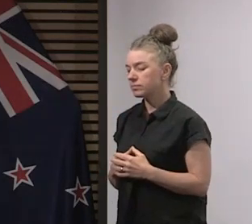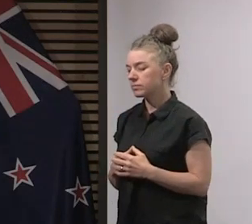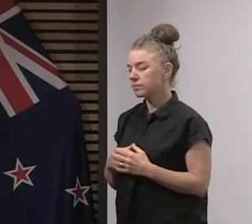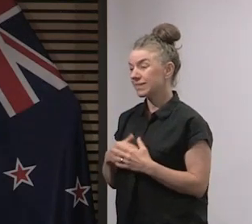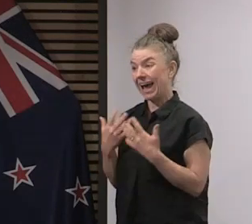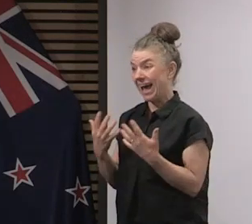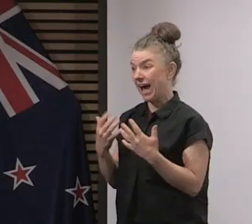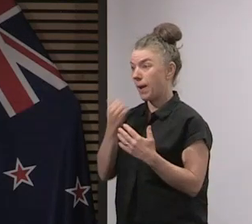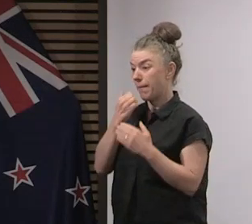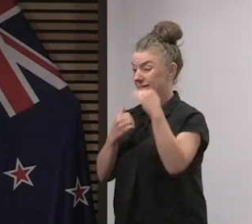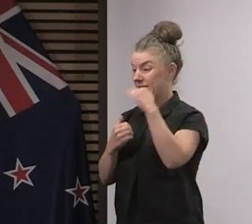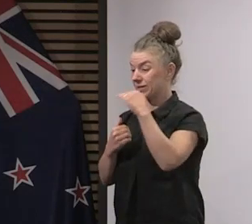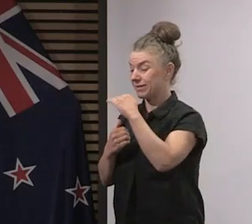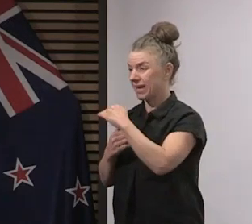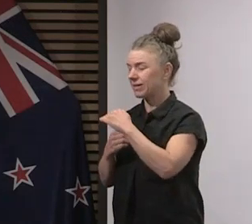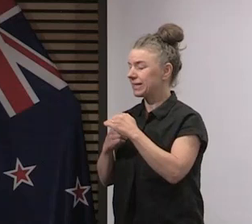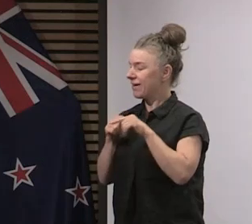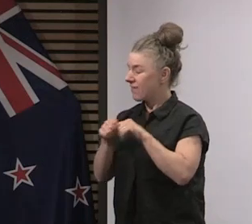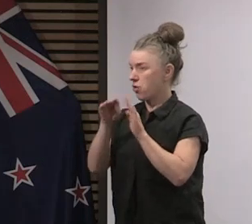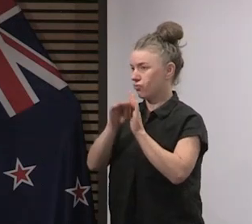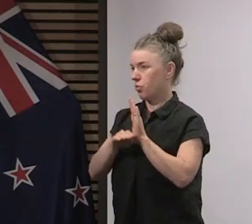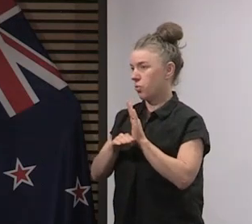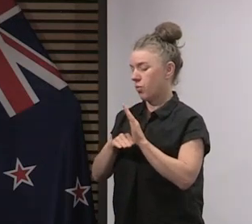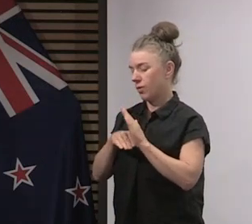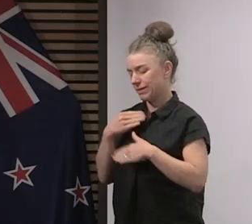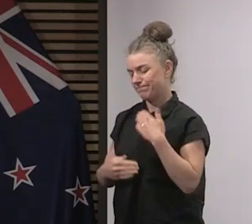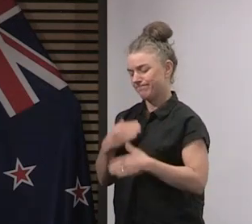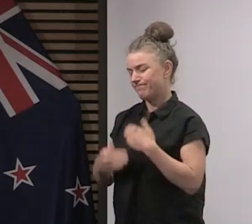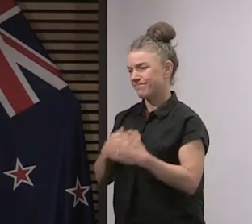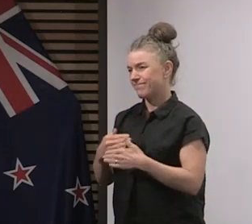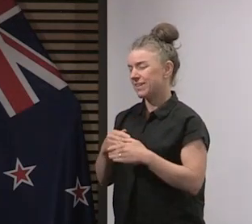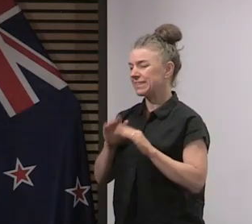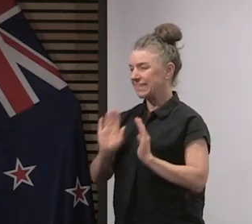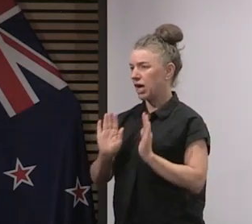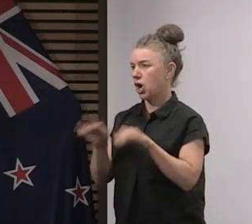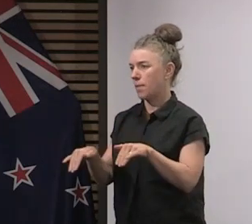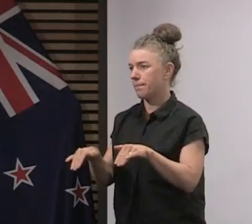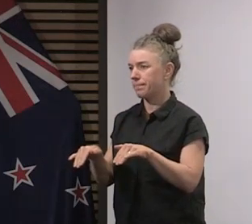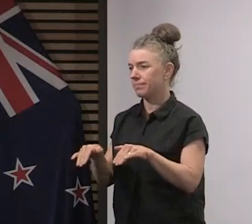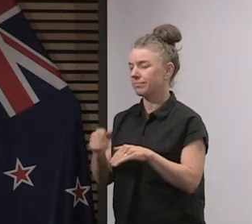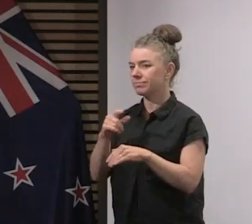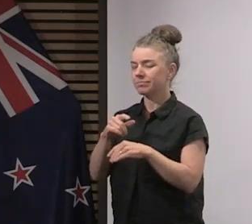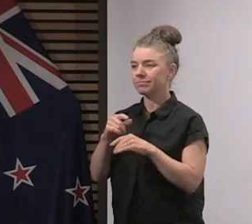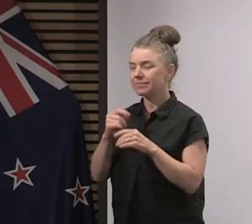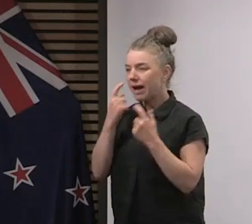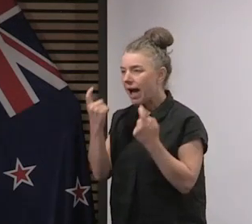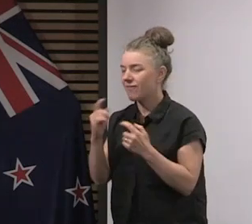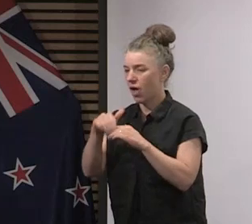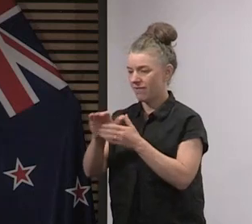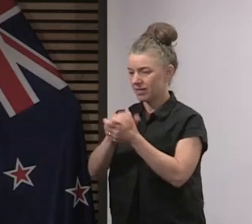and the only way we will get that is if we go just as hard over this next 2.5 weeks and